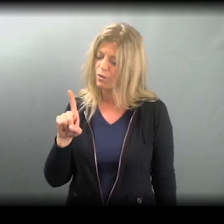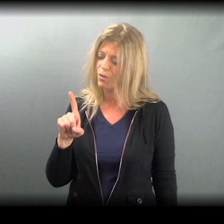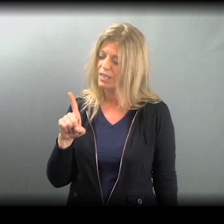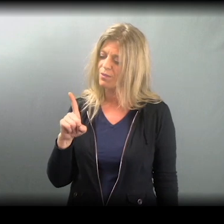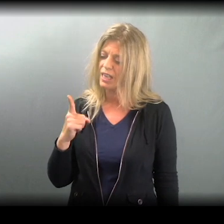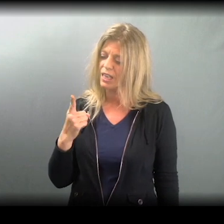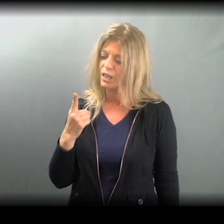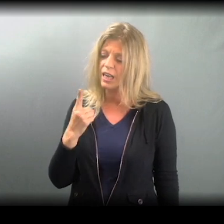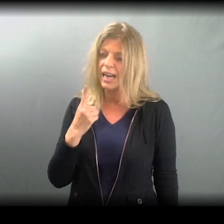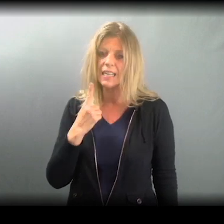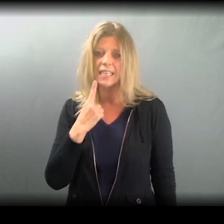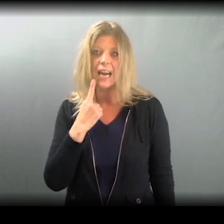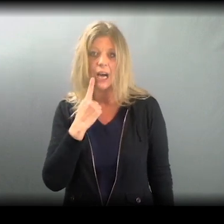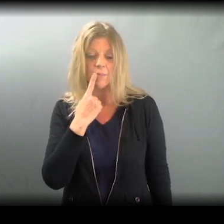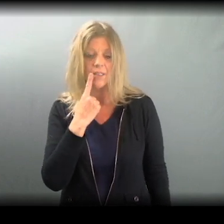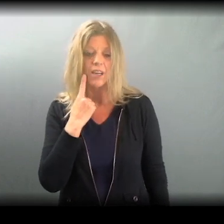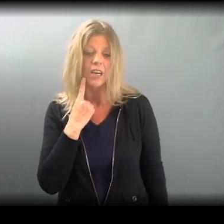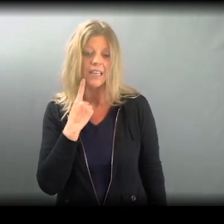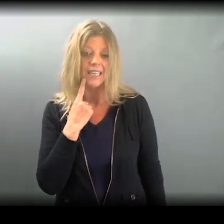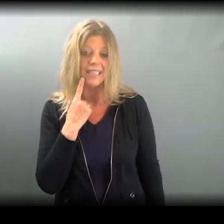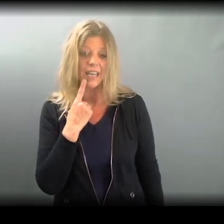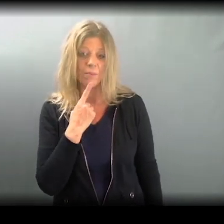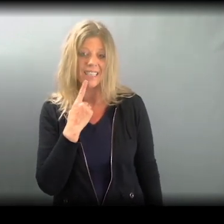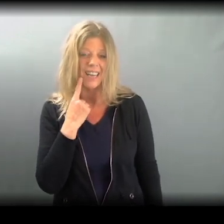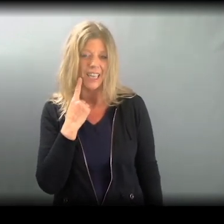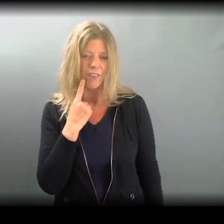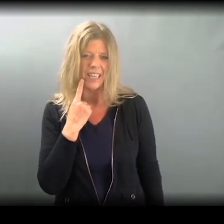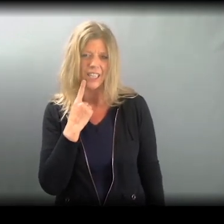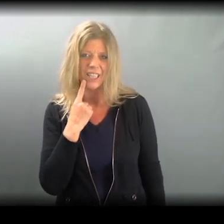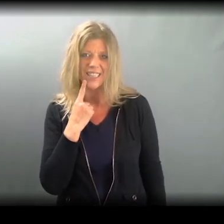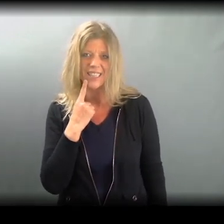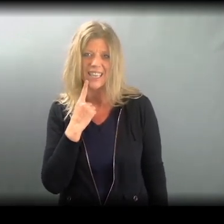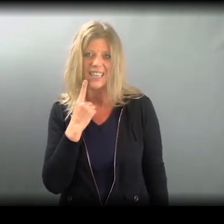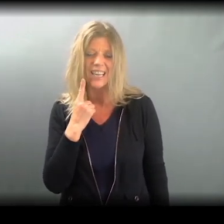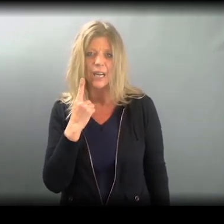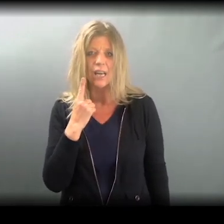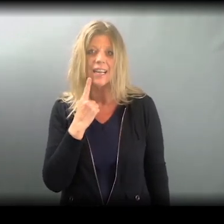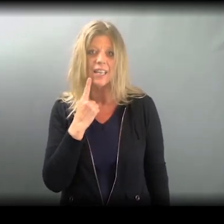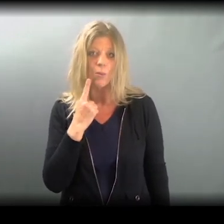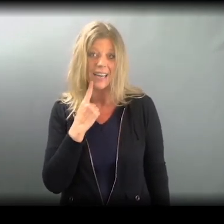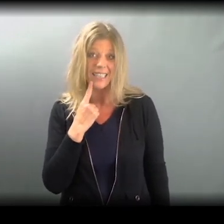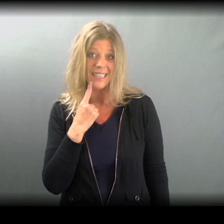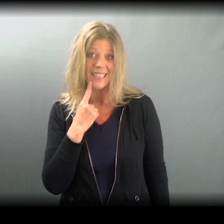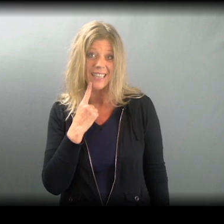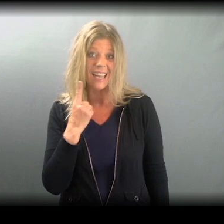Your first finger taps on the same side right under your chin, twice.